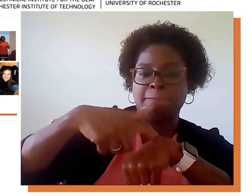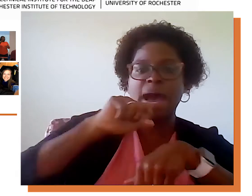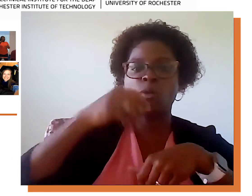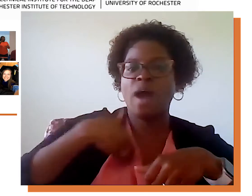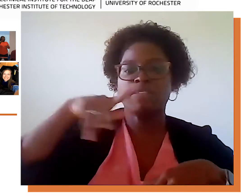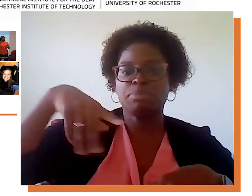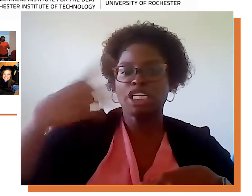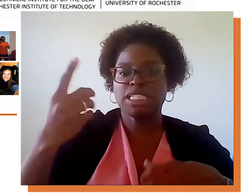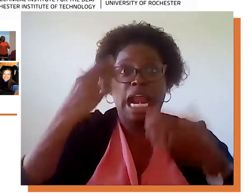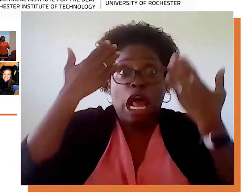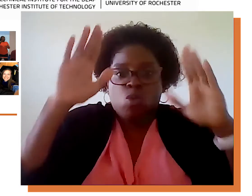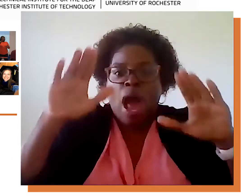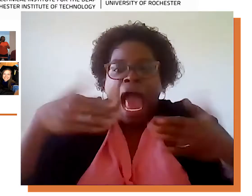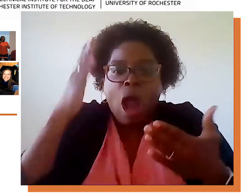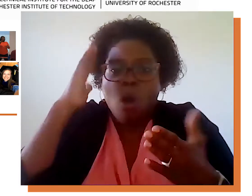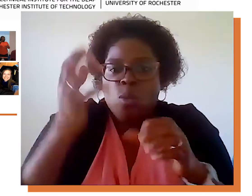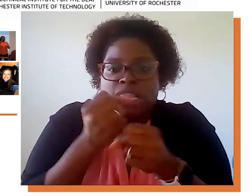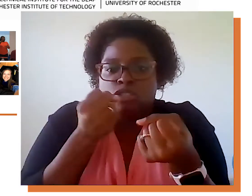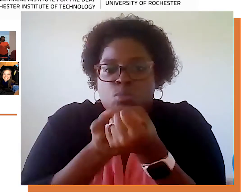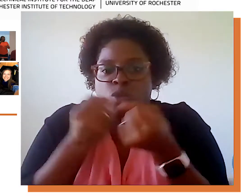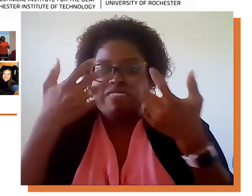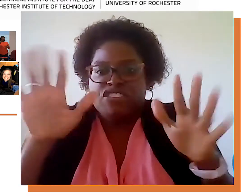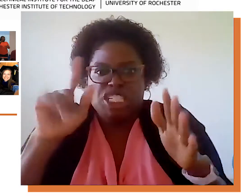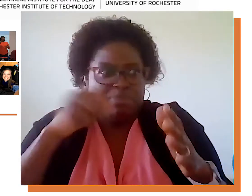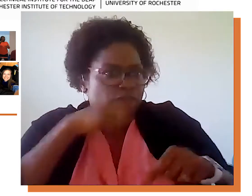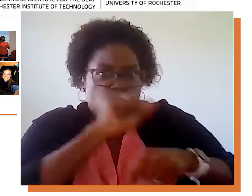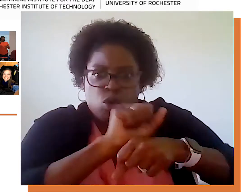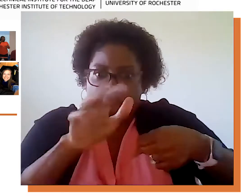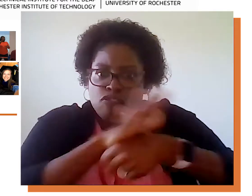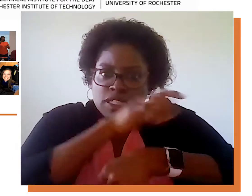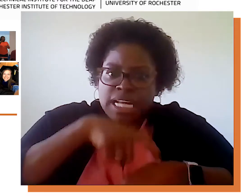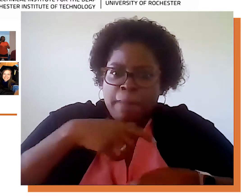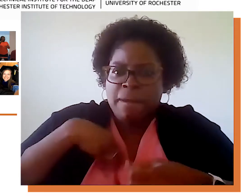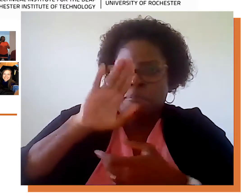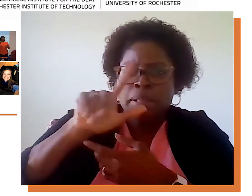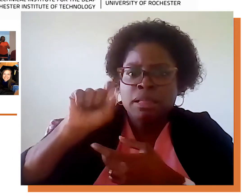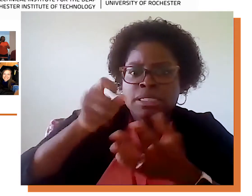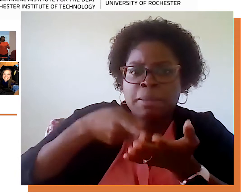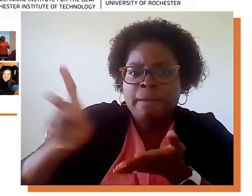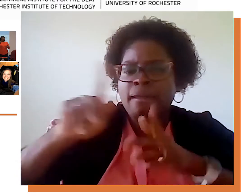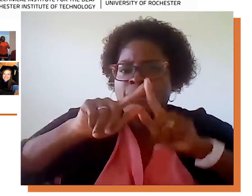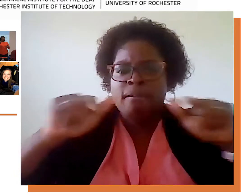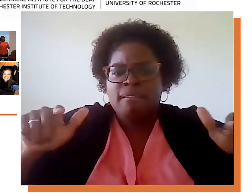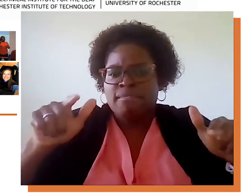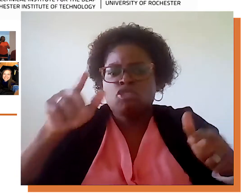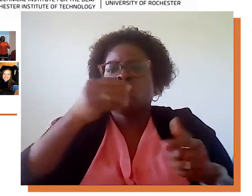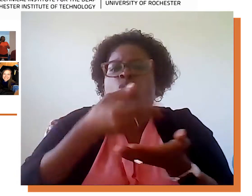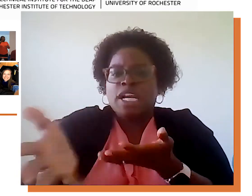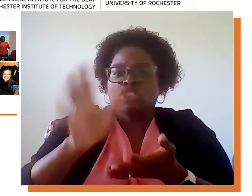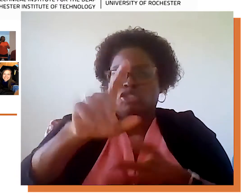"I don't want to waste your time. "You know, I am working full-time. "I have bills to pay. I don't want to waste your time.